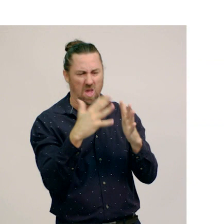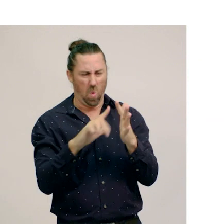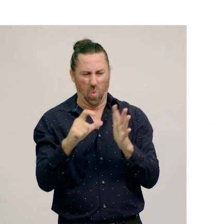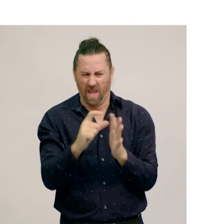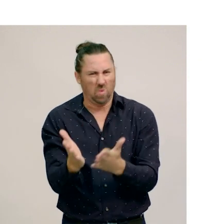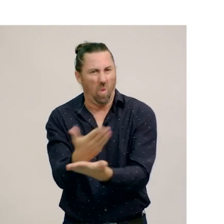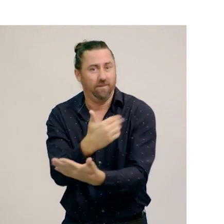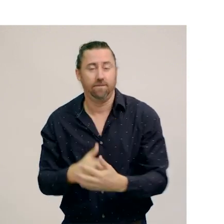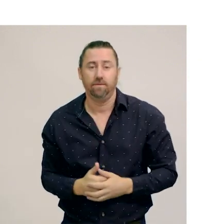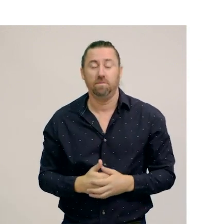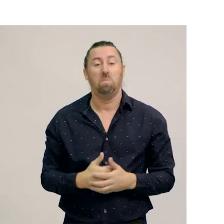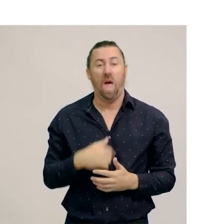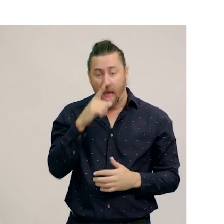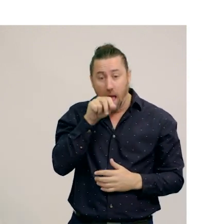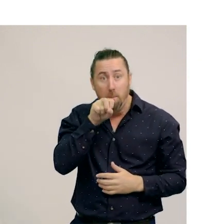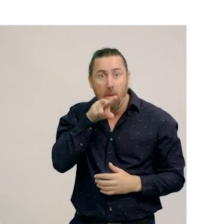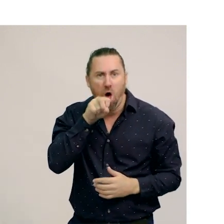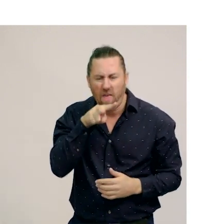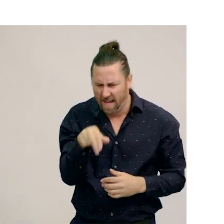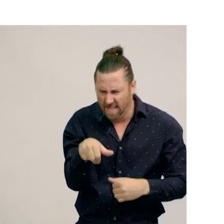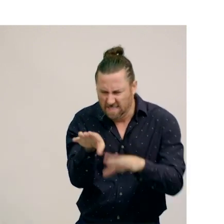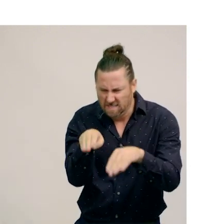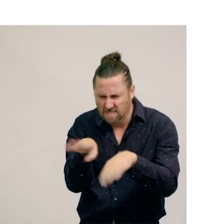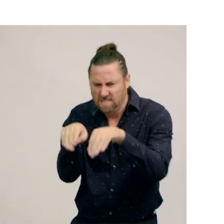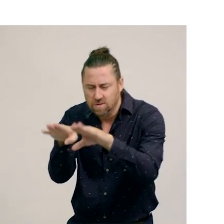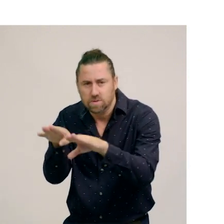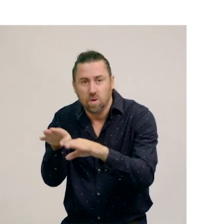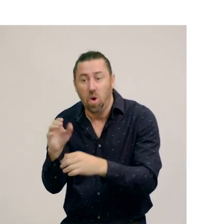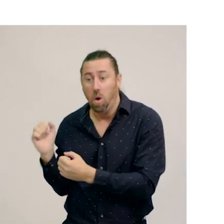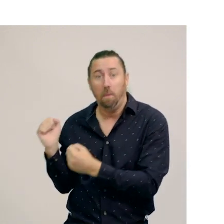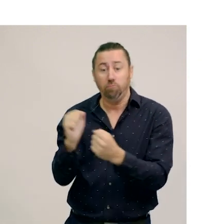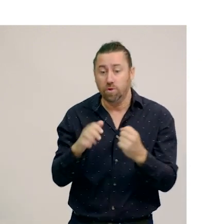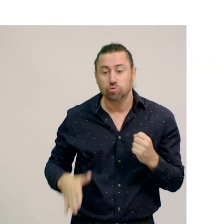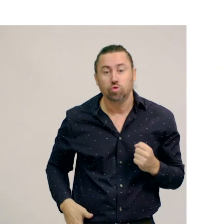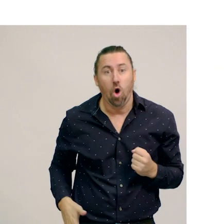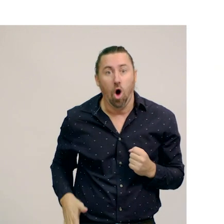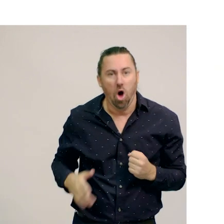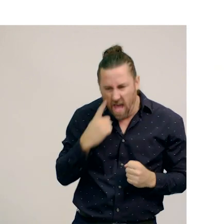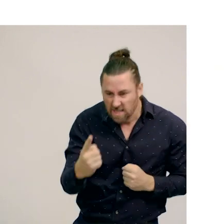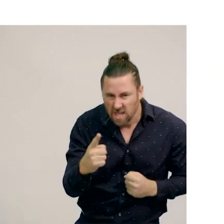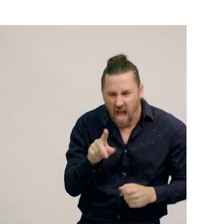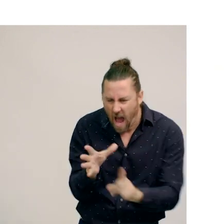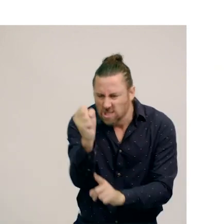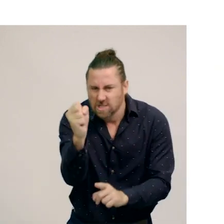Humans could also remove pythons from the habitat, or brings dogs to the area, which can kill pythons.